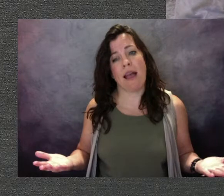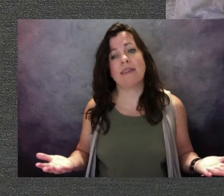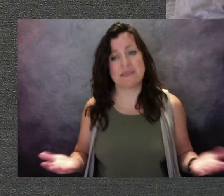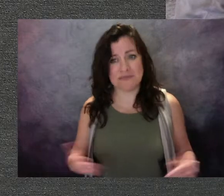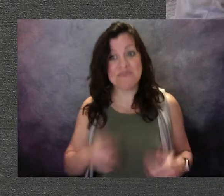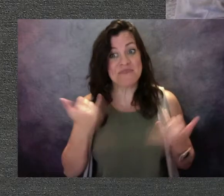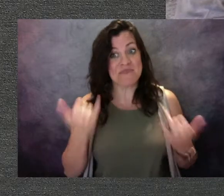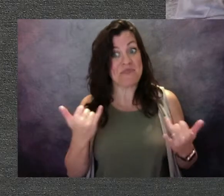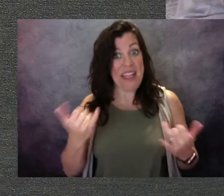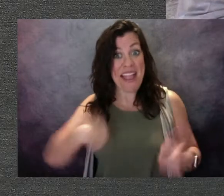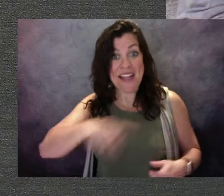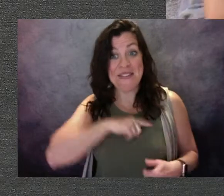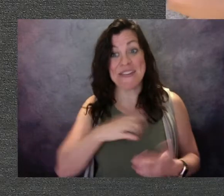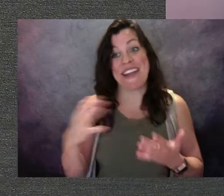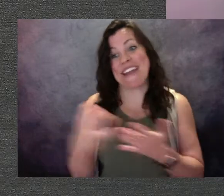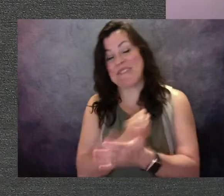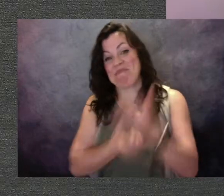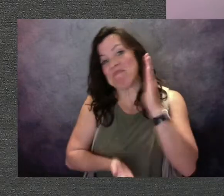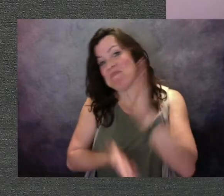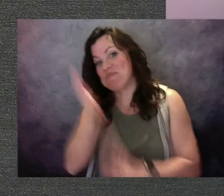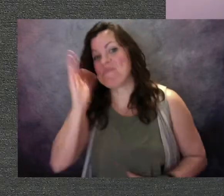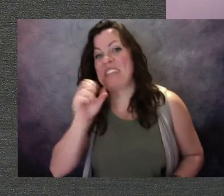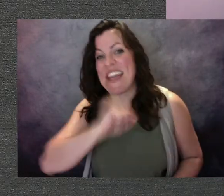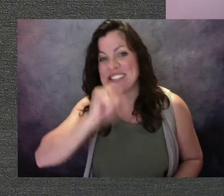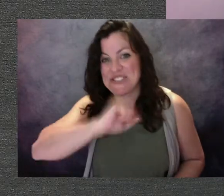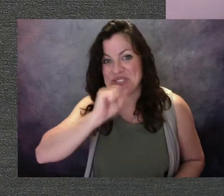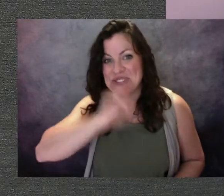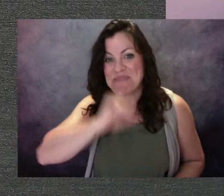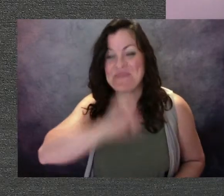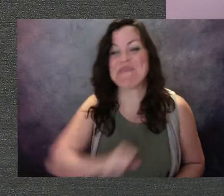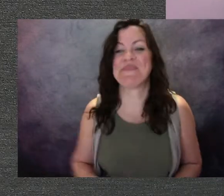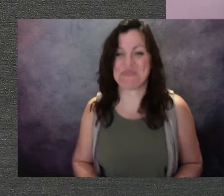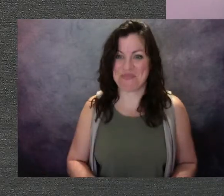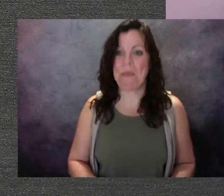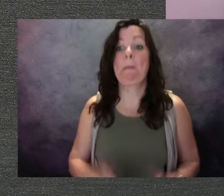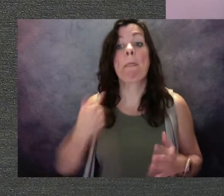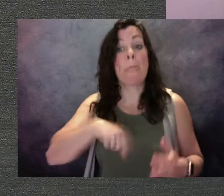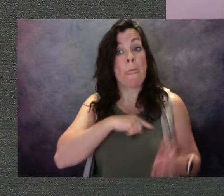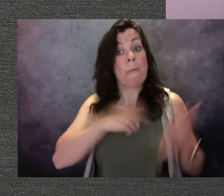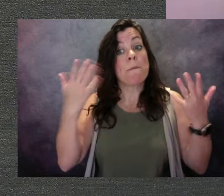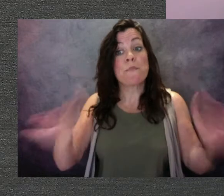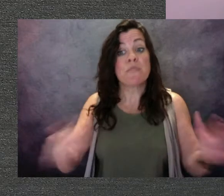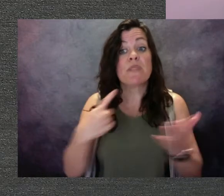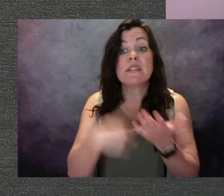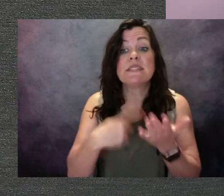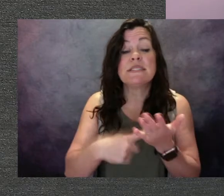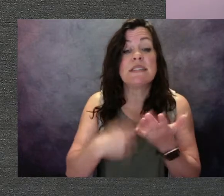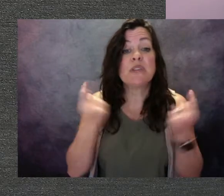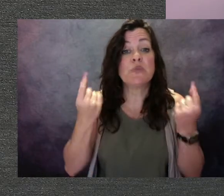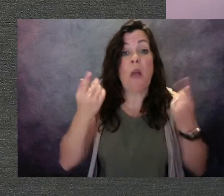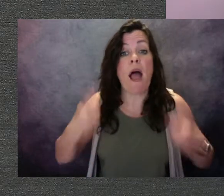I think it's time for some ice cream. Let's go. You know, we spent a lot of time talking about what goes on around the water for fun,